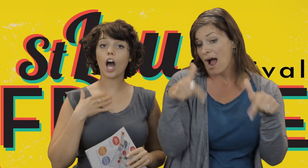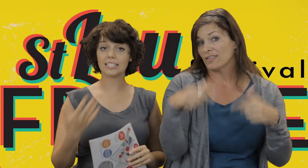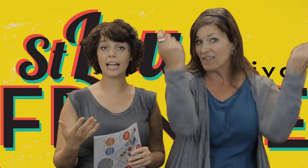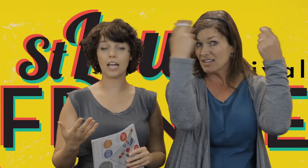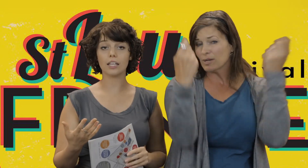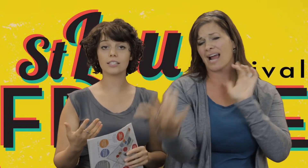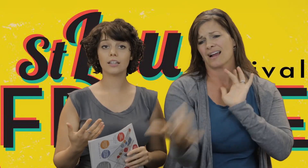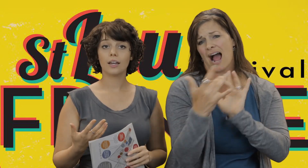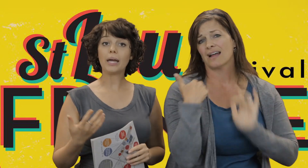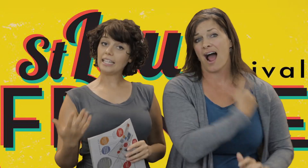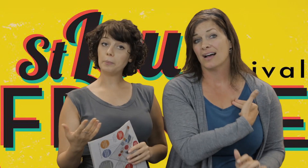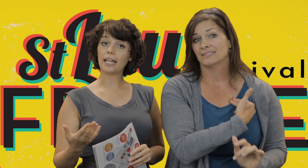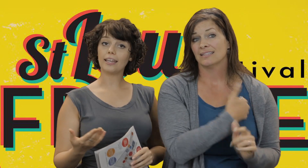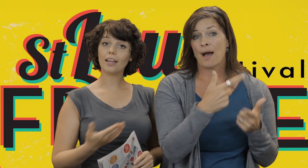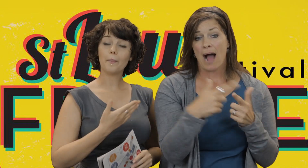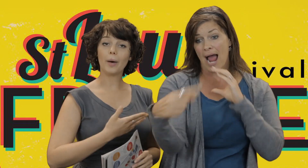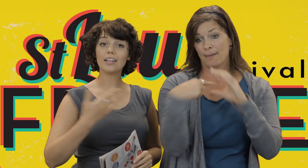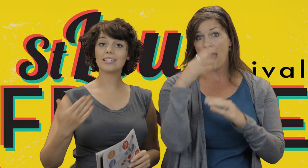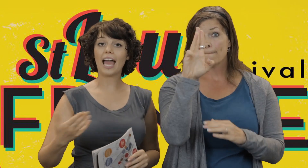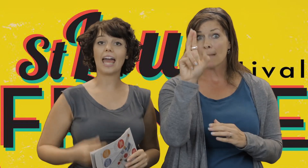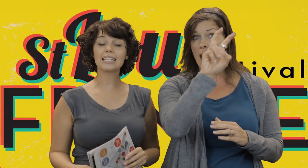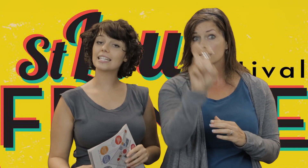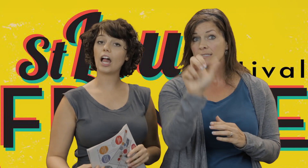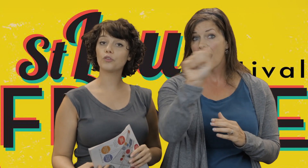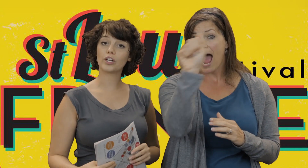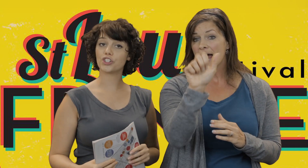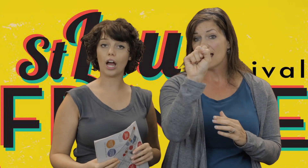can contact us by emailing buzz@stlfringe.com,